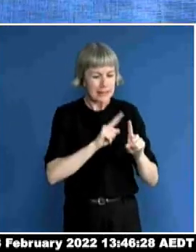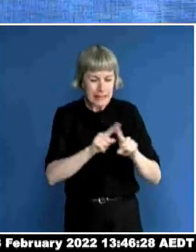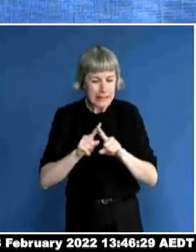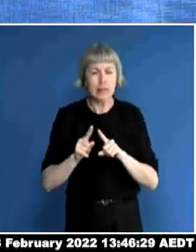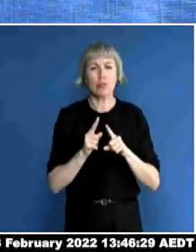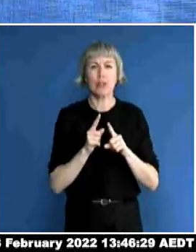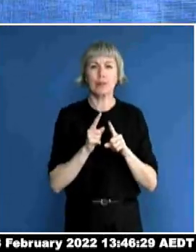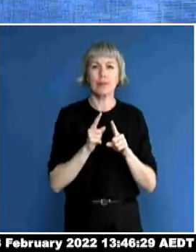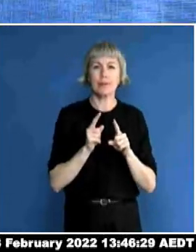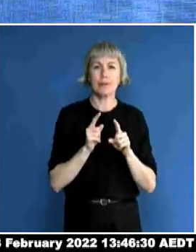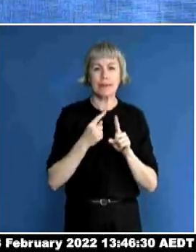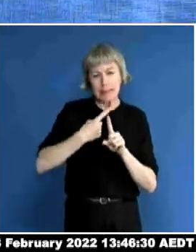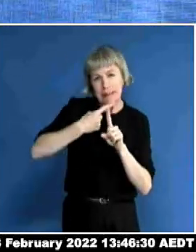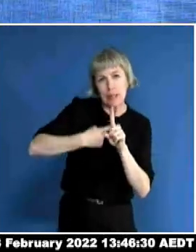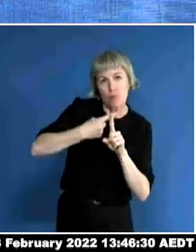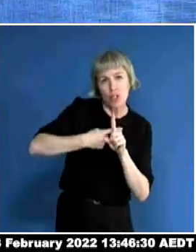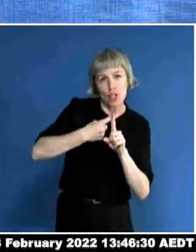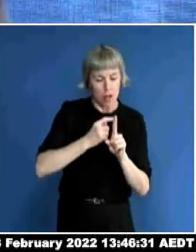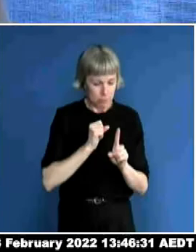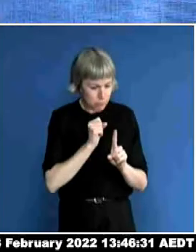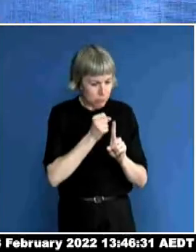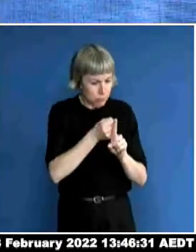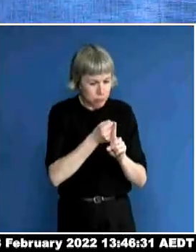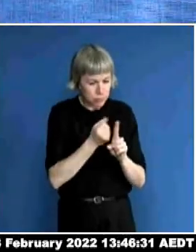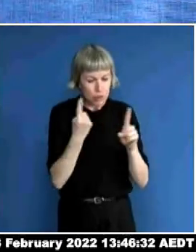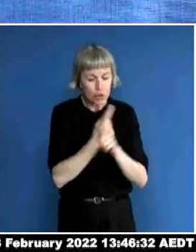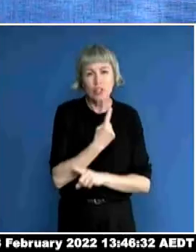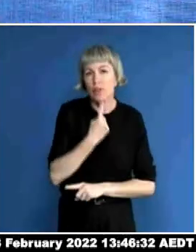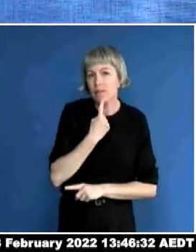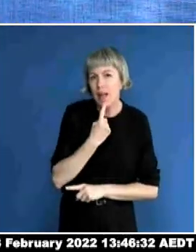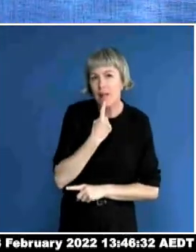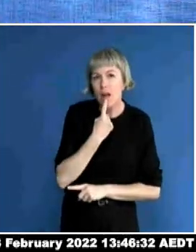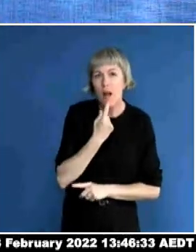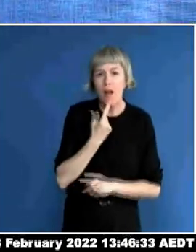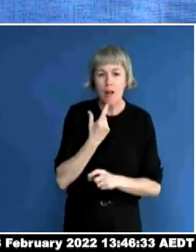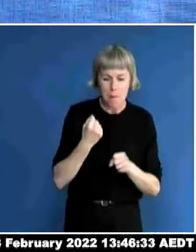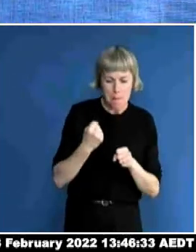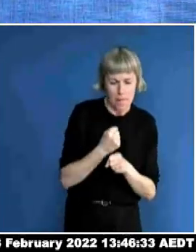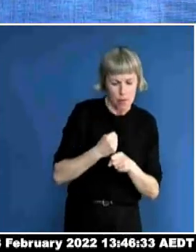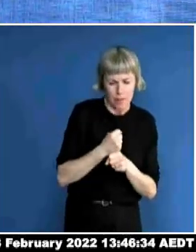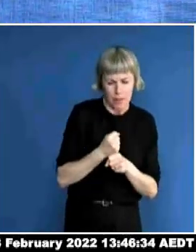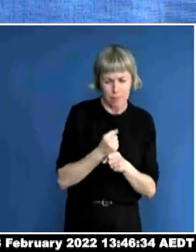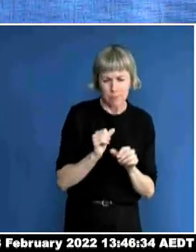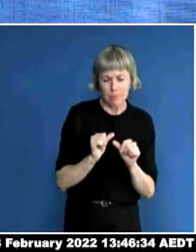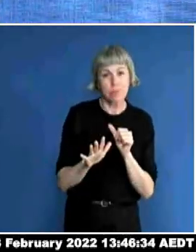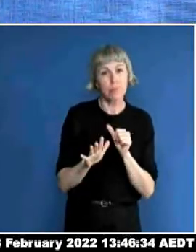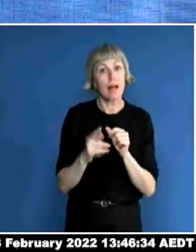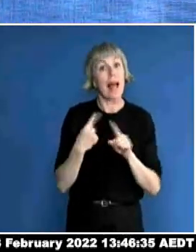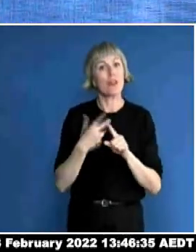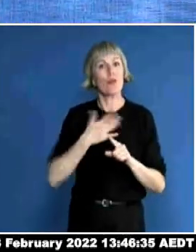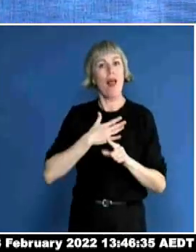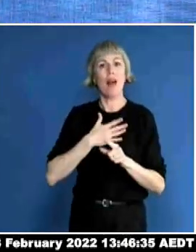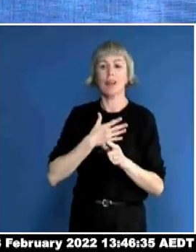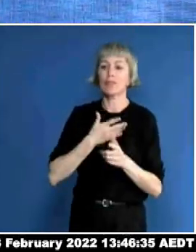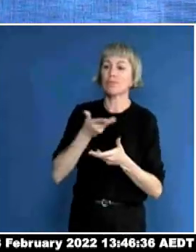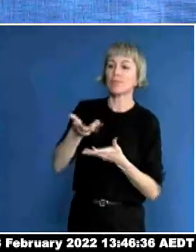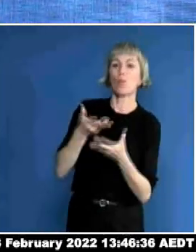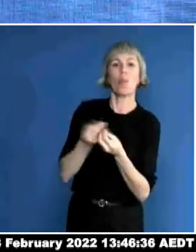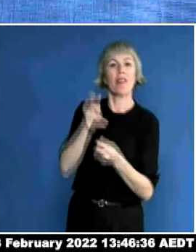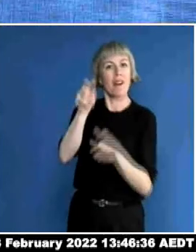Can I ask you, how did you become a barista and how did you learn these skills? I learnt my skills hands-on, on the job.